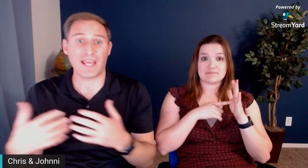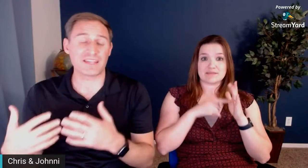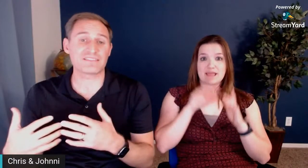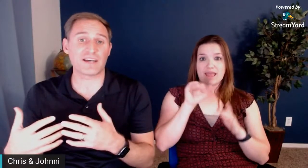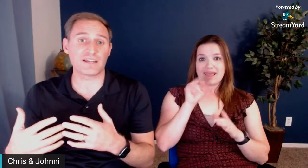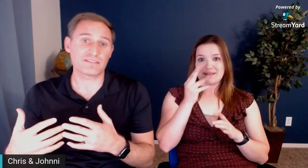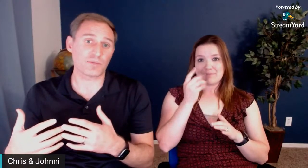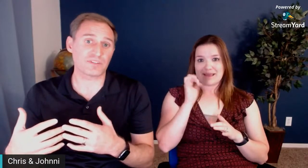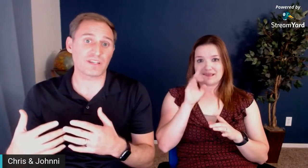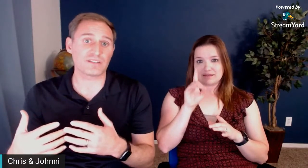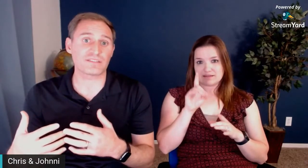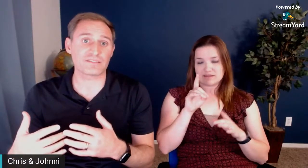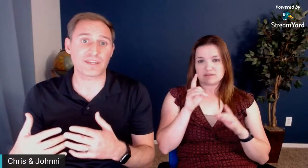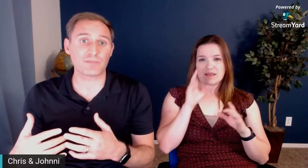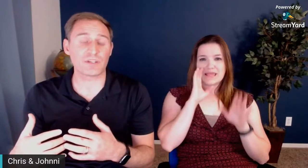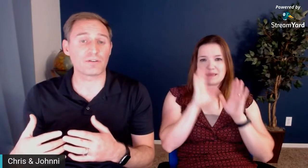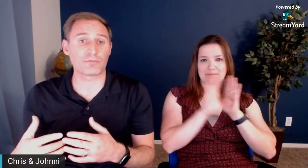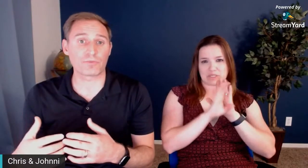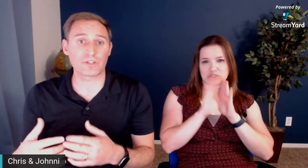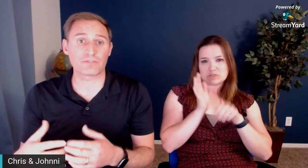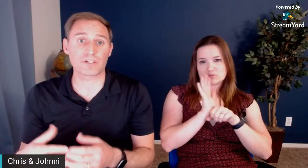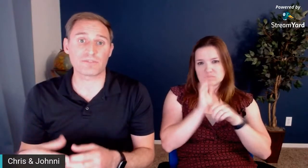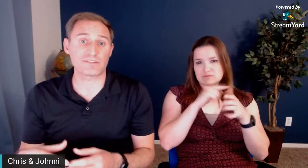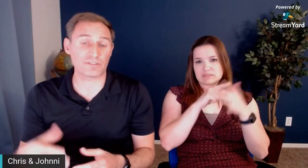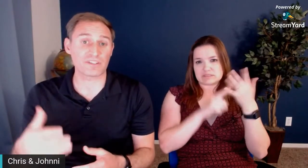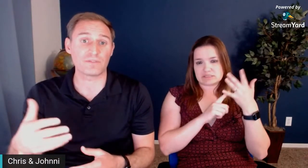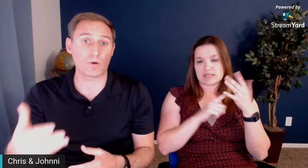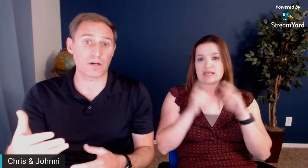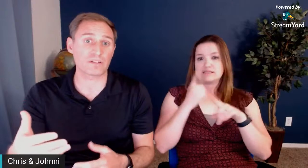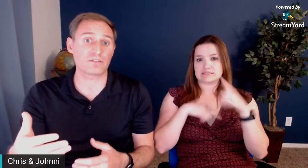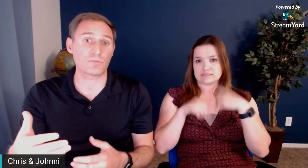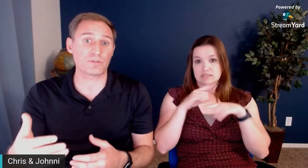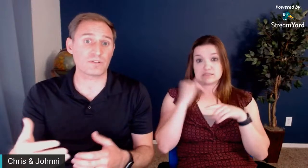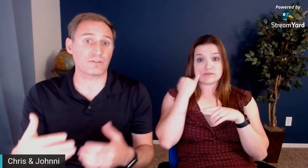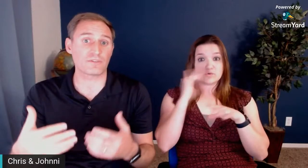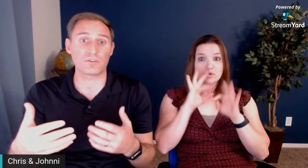and signed simultaneously so that can be a really great resource if you are an interpreter or if you